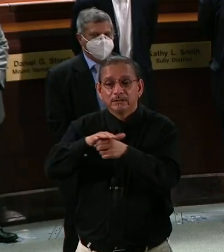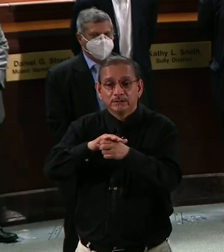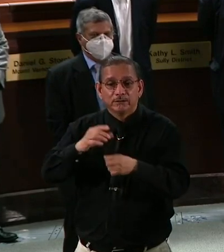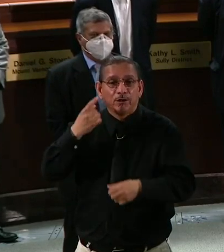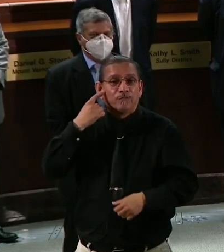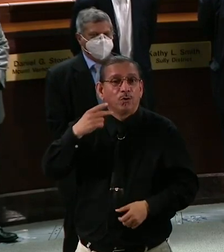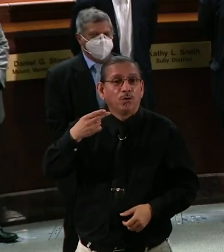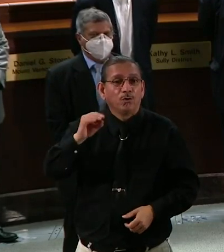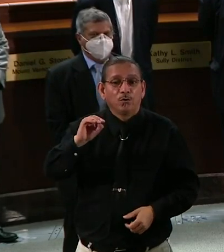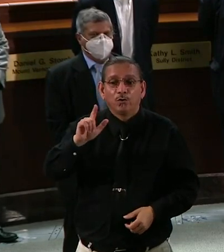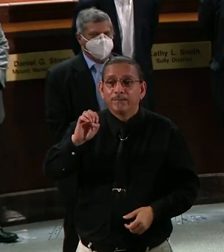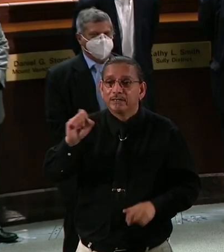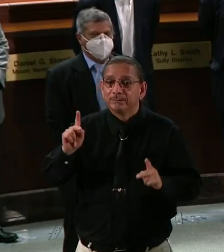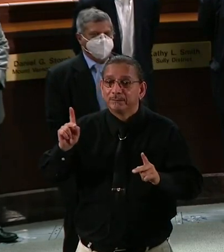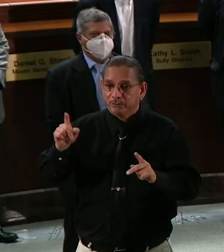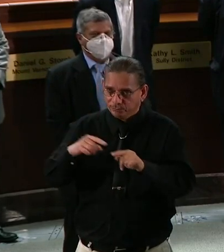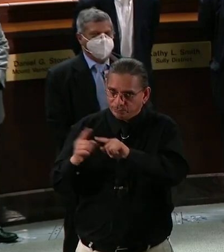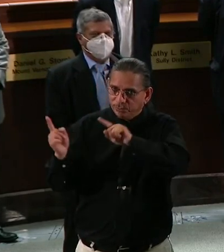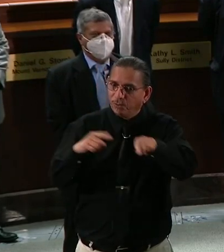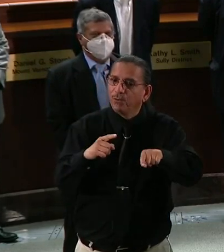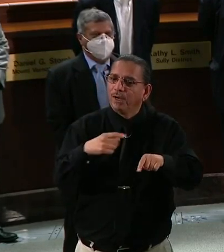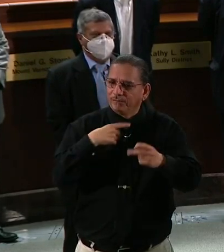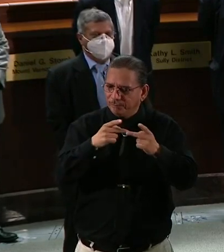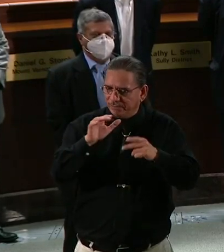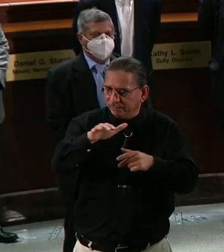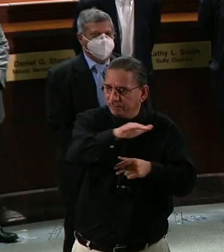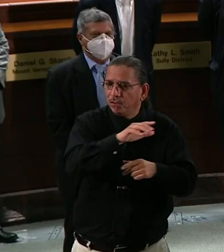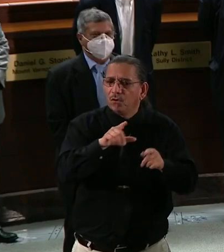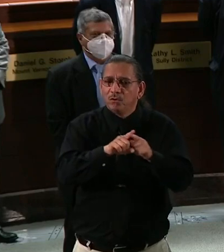SO. YOU KNOW THAT. AND LET'S